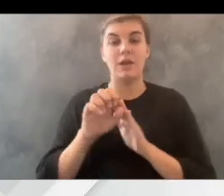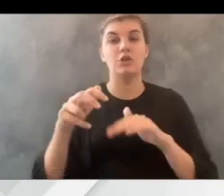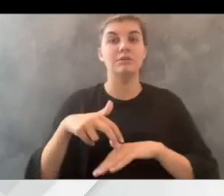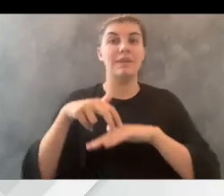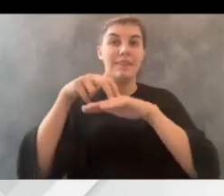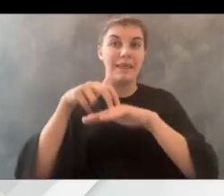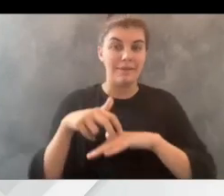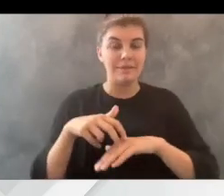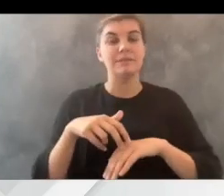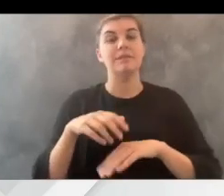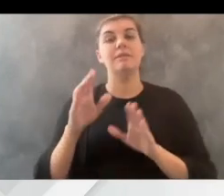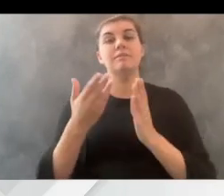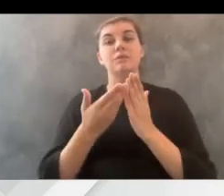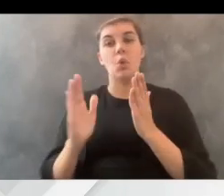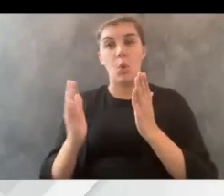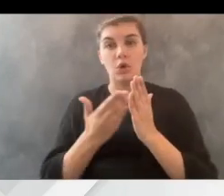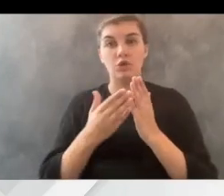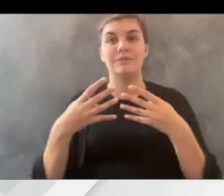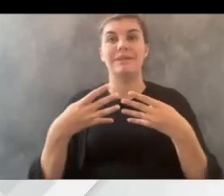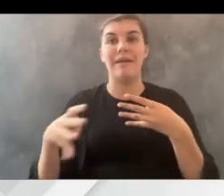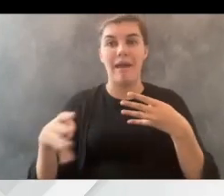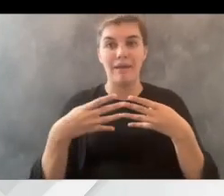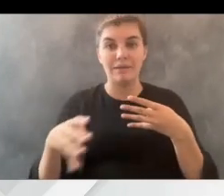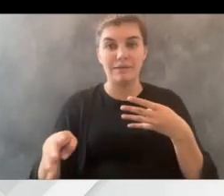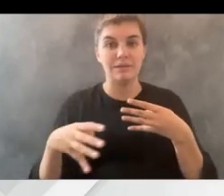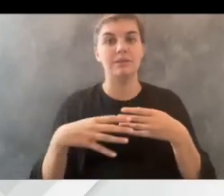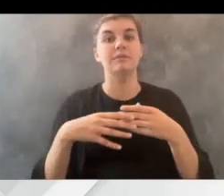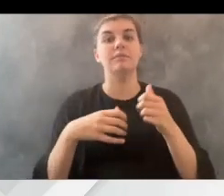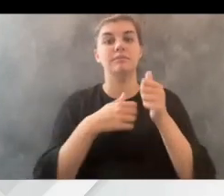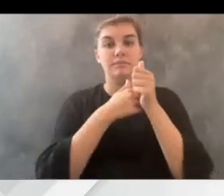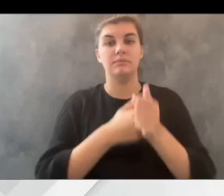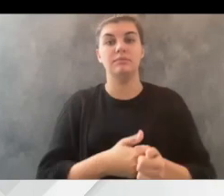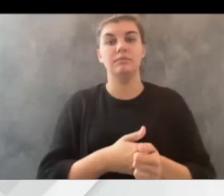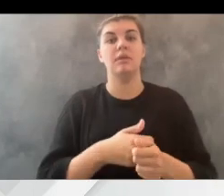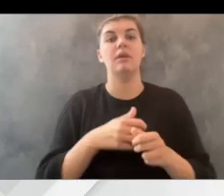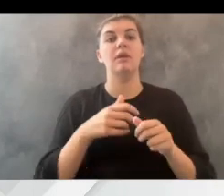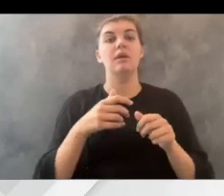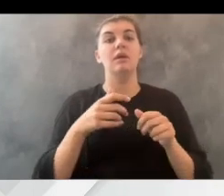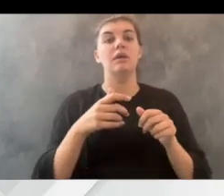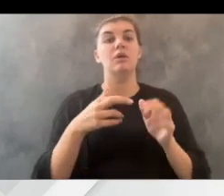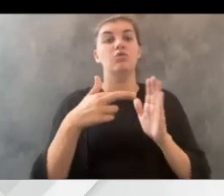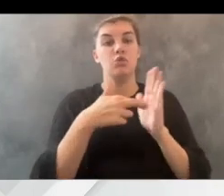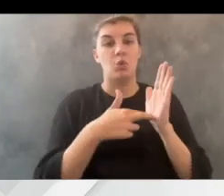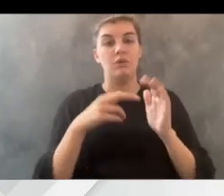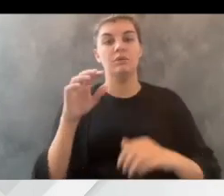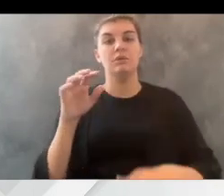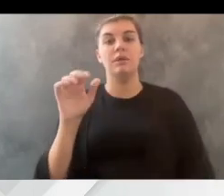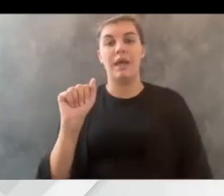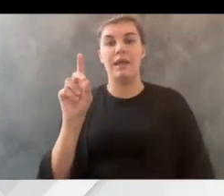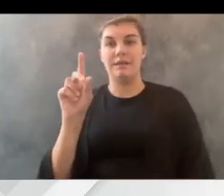doorways, and gates point to the applicable provisions in the ADA and ABA standards.